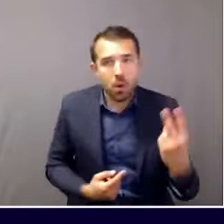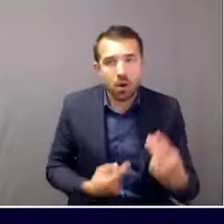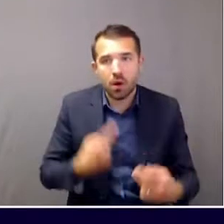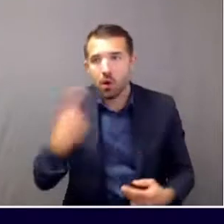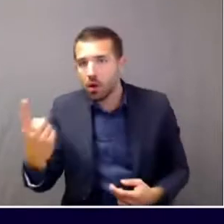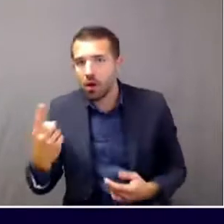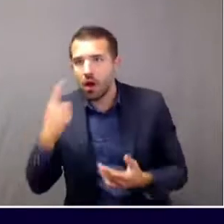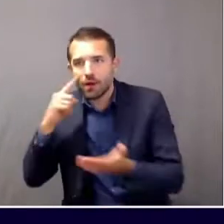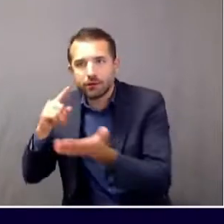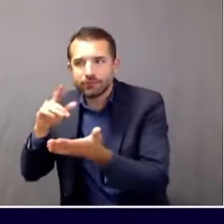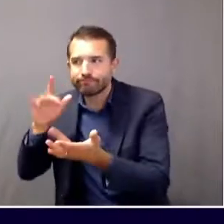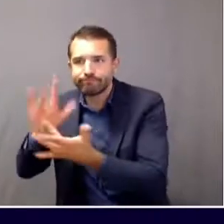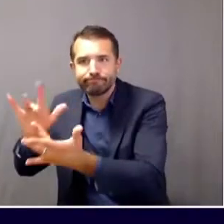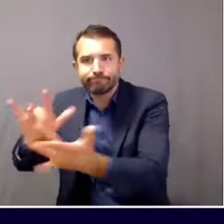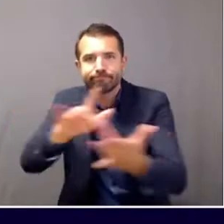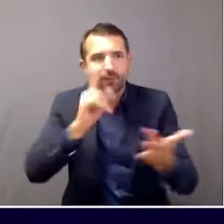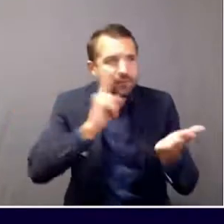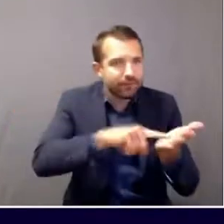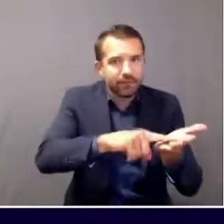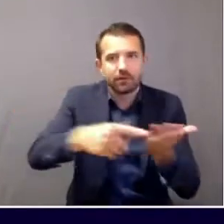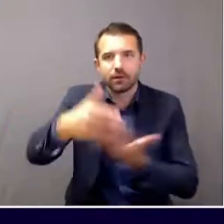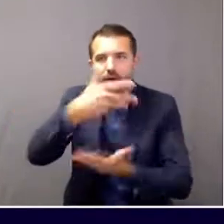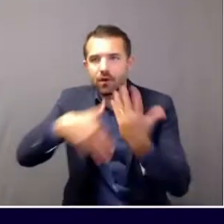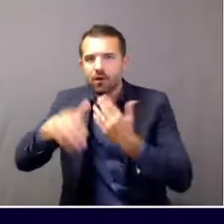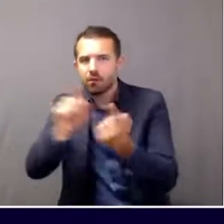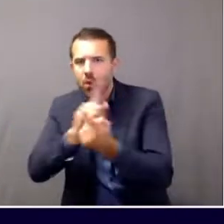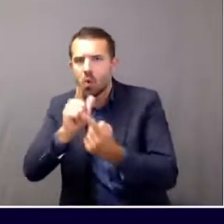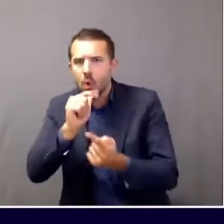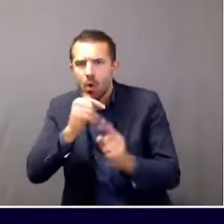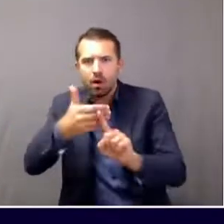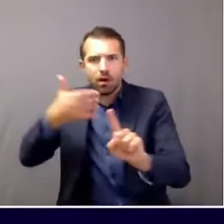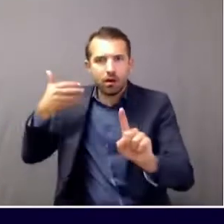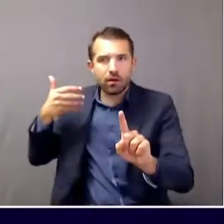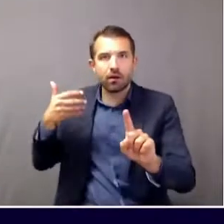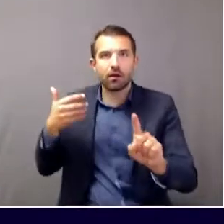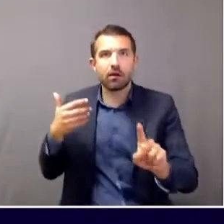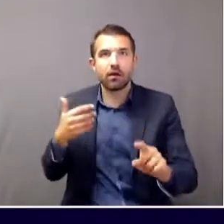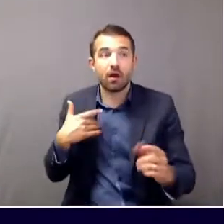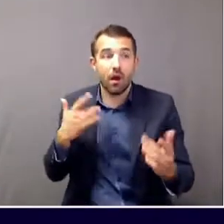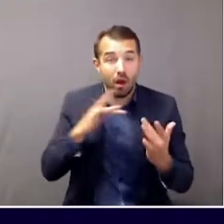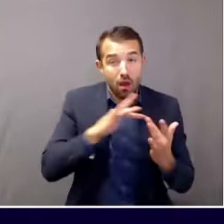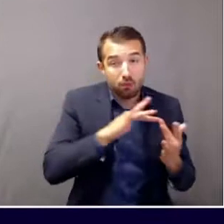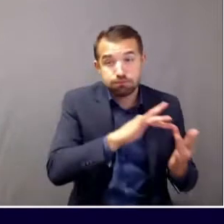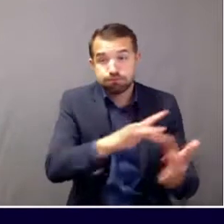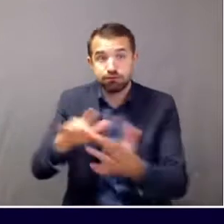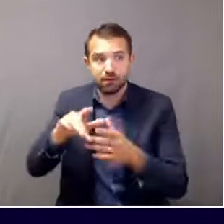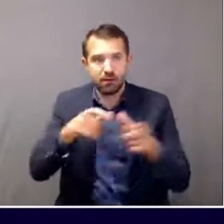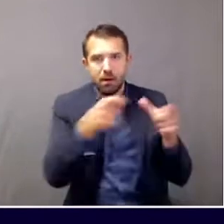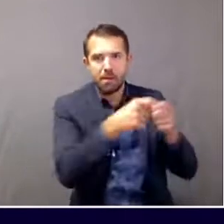case investigators to jump in and to work with those